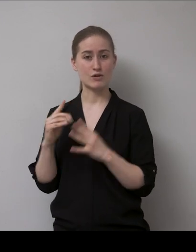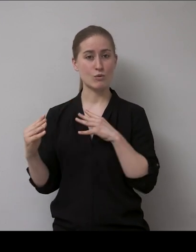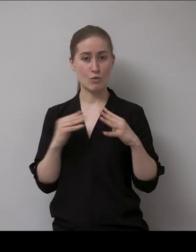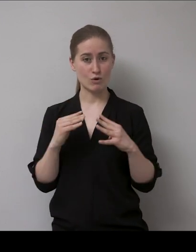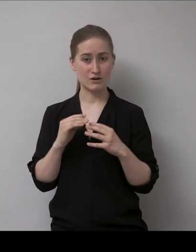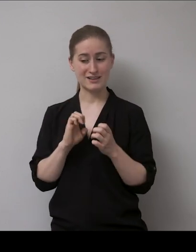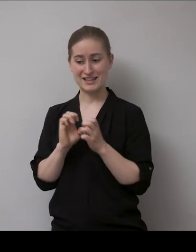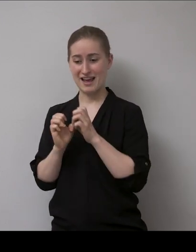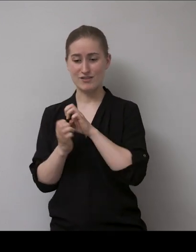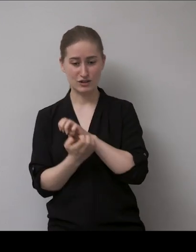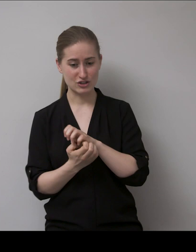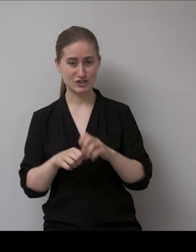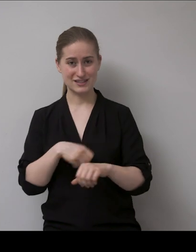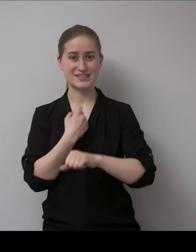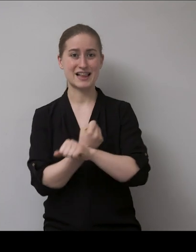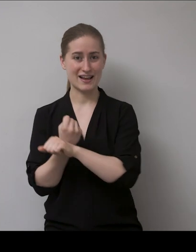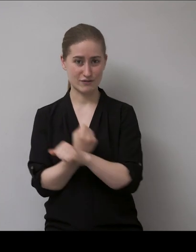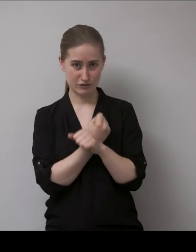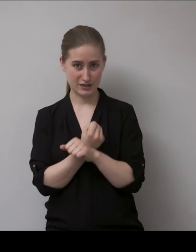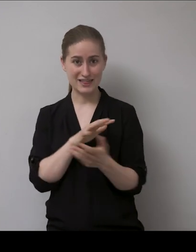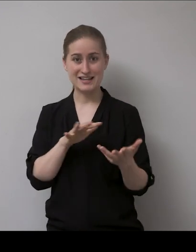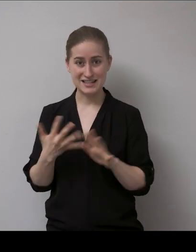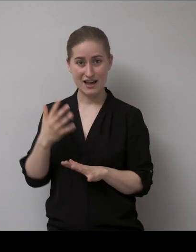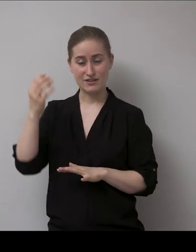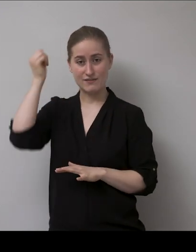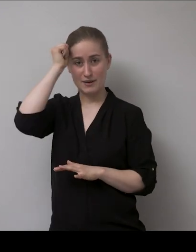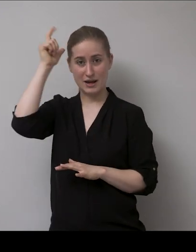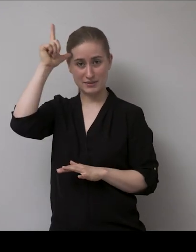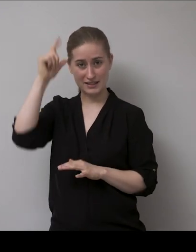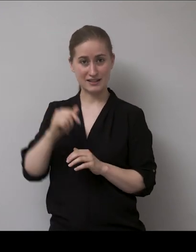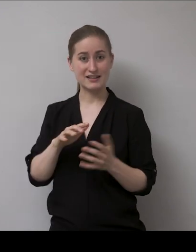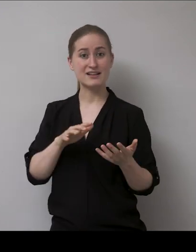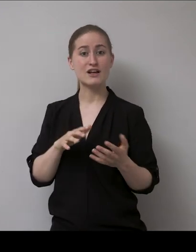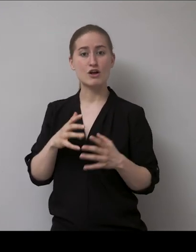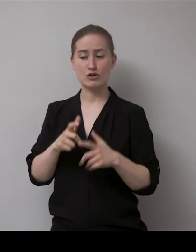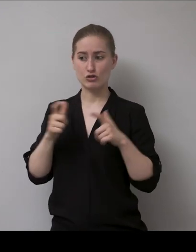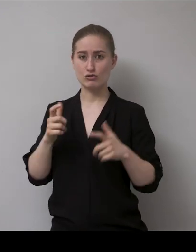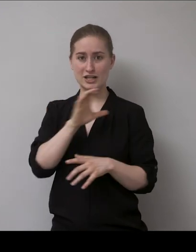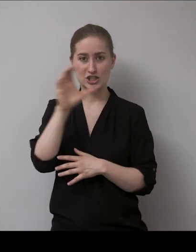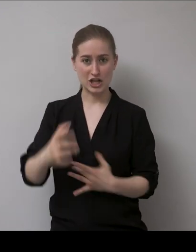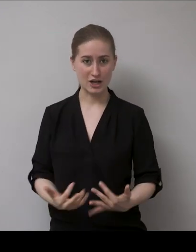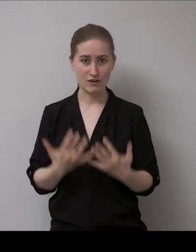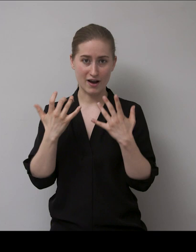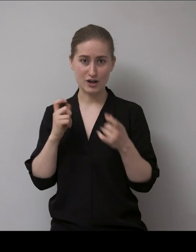the death of Abraham Lincoln, the Great Chicago Fire, revolution in Russia and China,